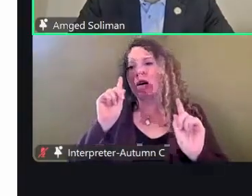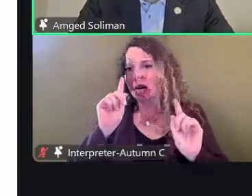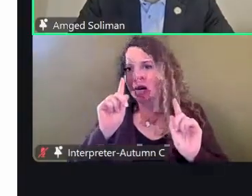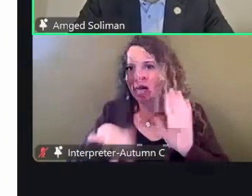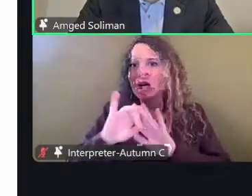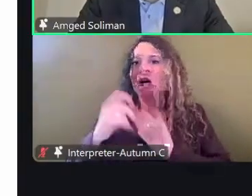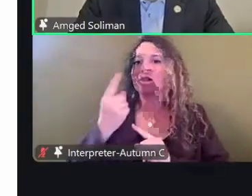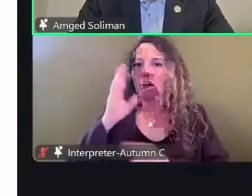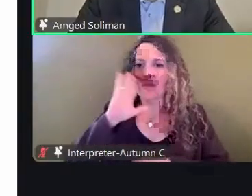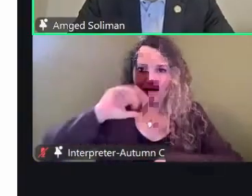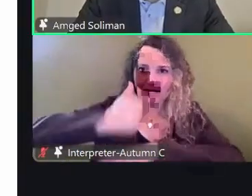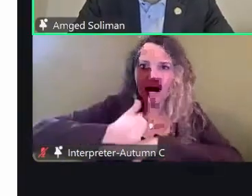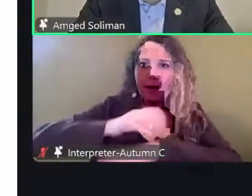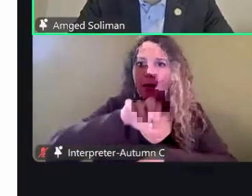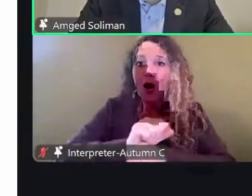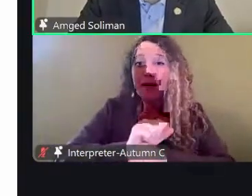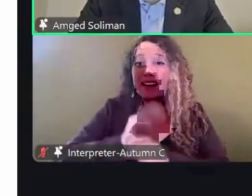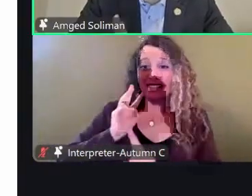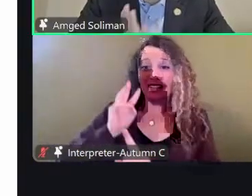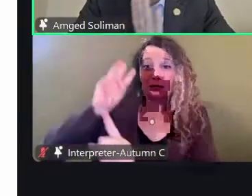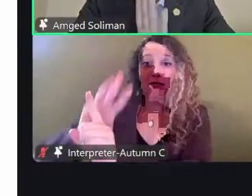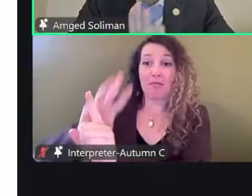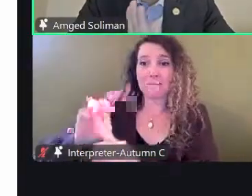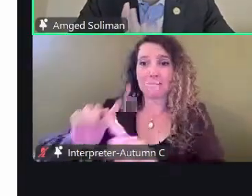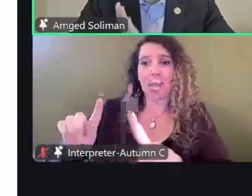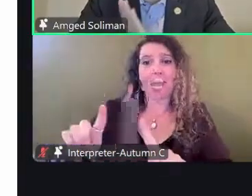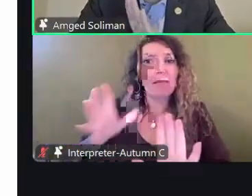an appointment. in the appointment was 6 months out, but her mother said, "That's okay. I'm just